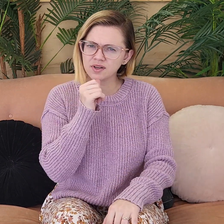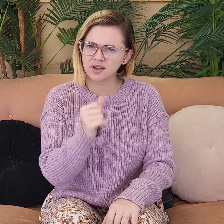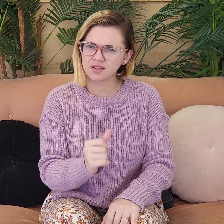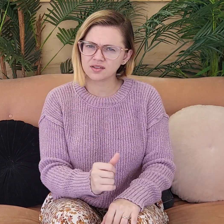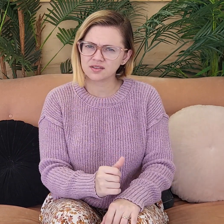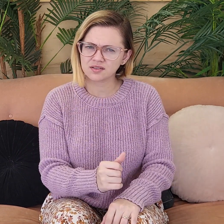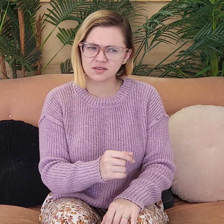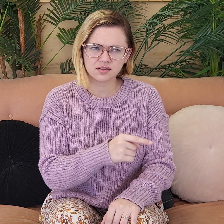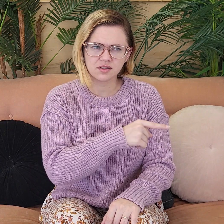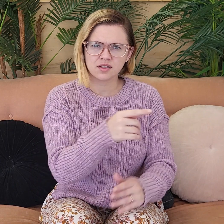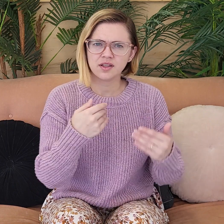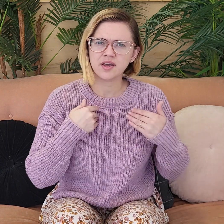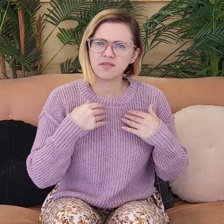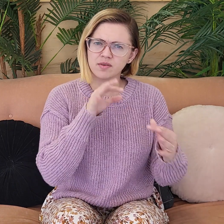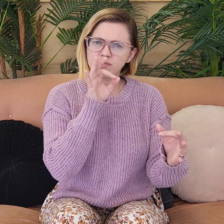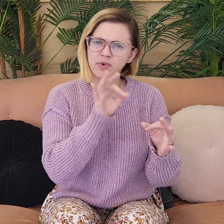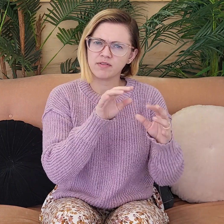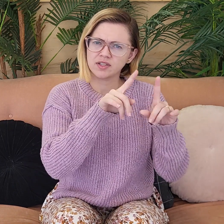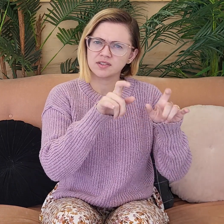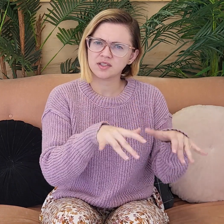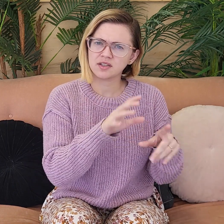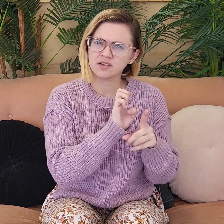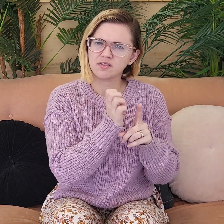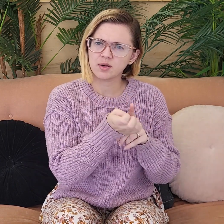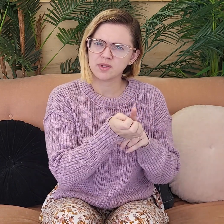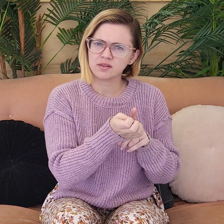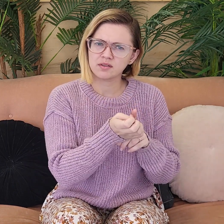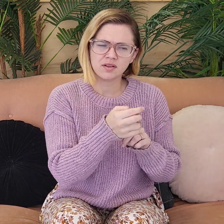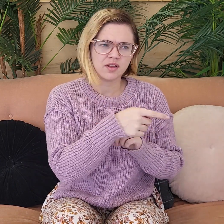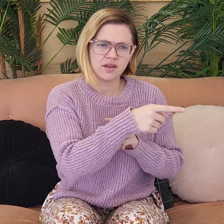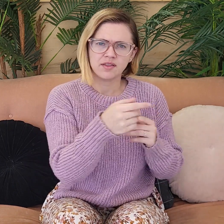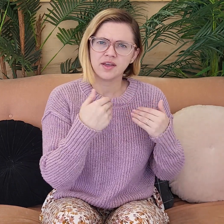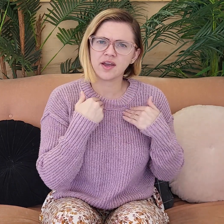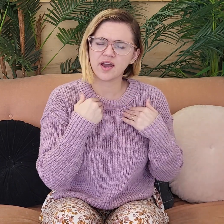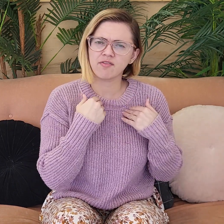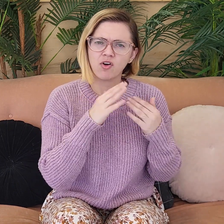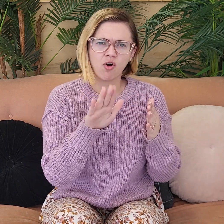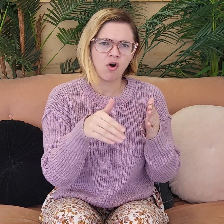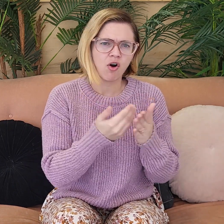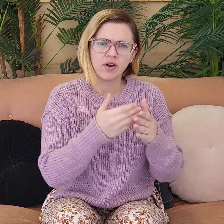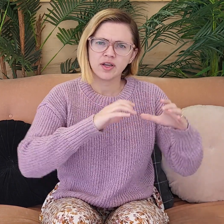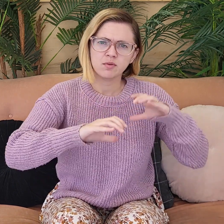Now, why not? They have the perfect testing environment. They have